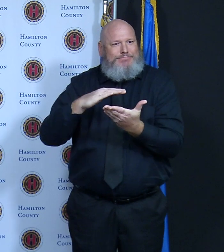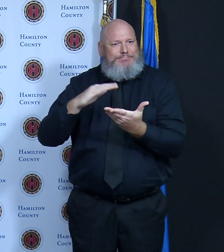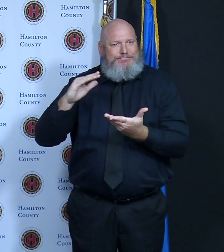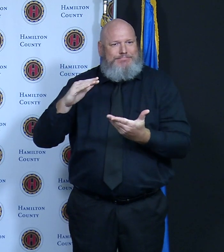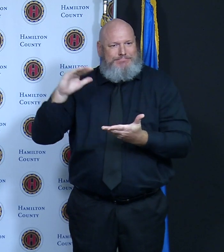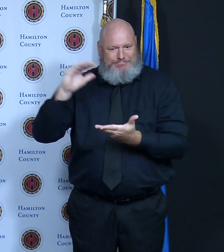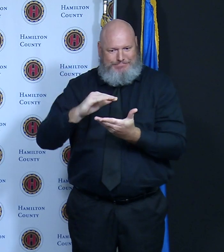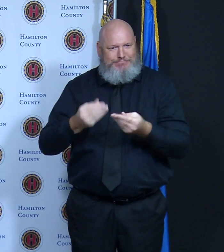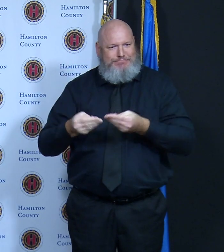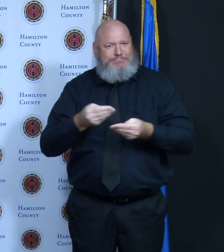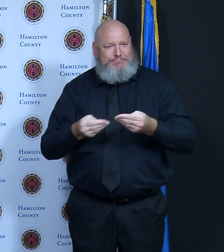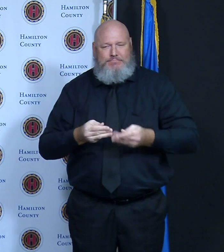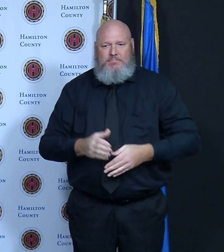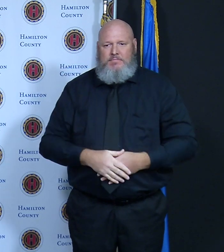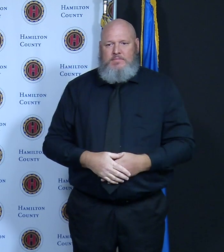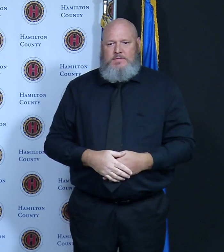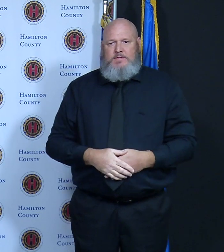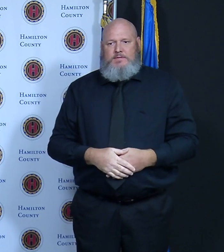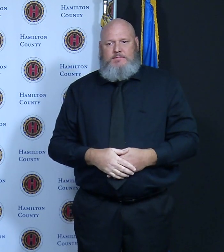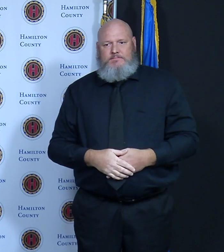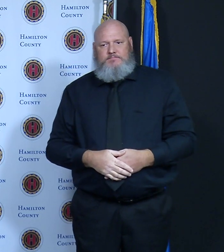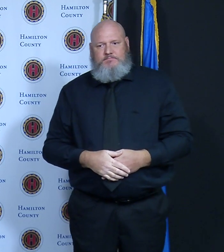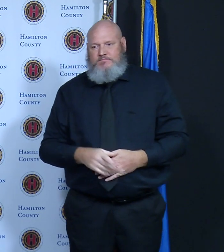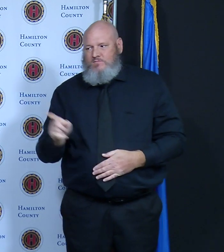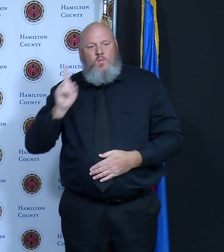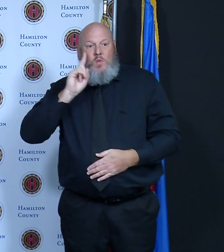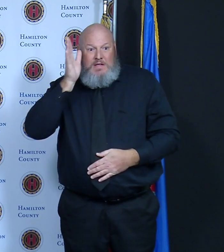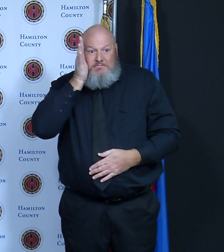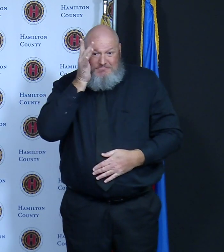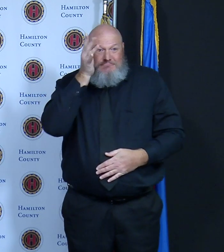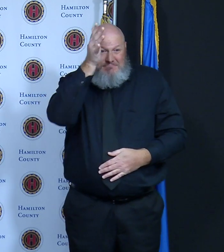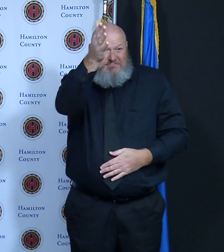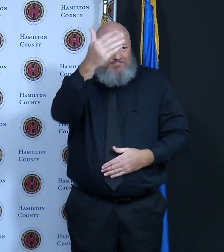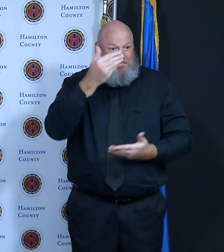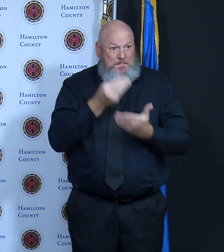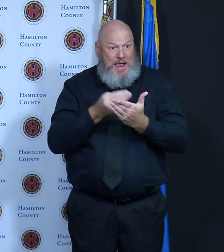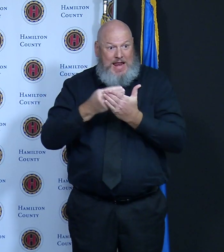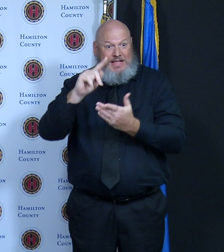was stability package that was passed it was 150 billion for state and local